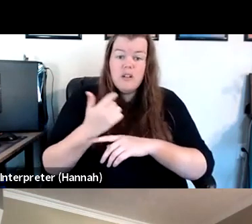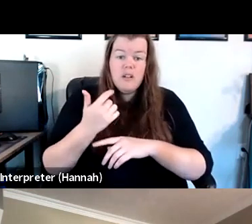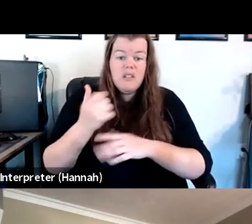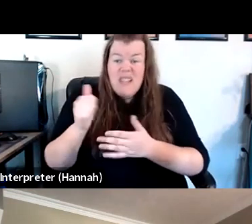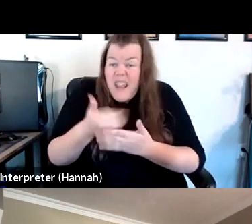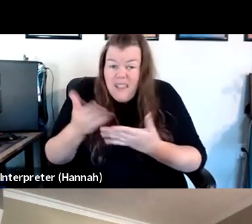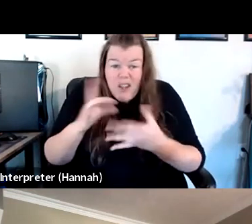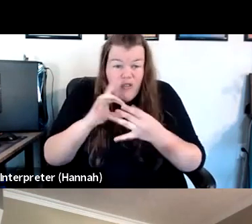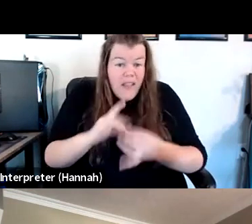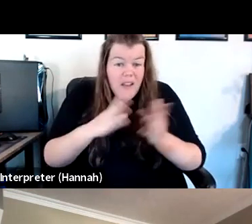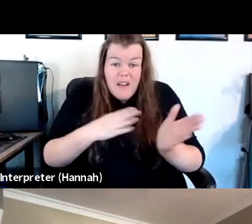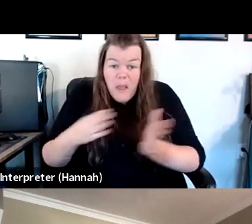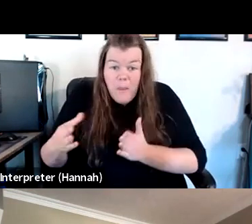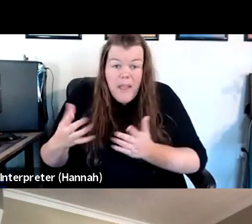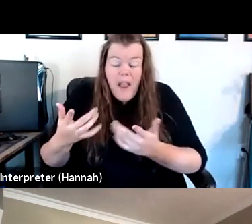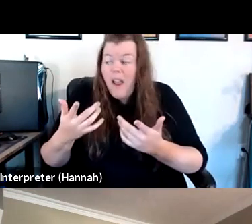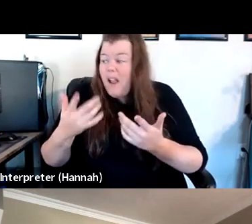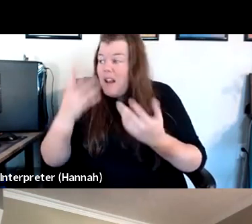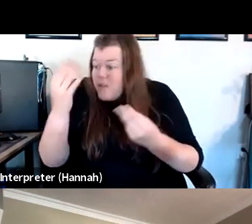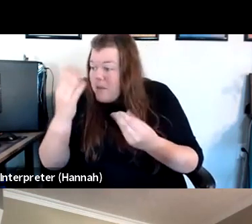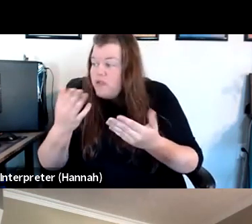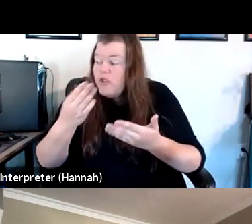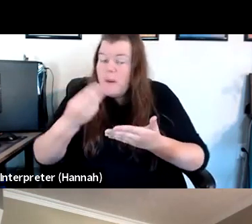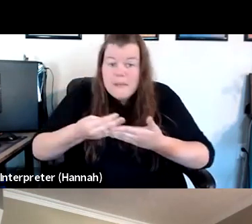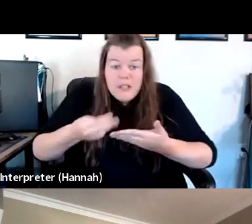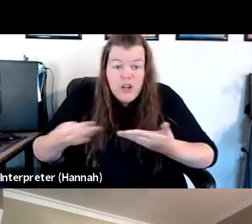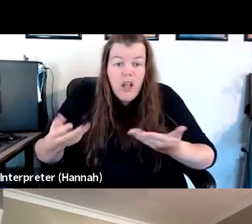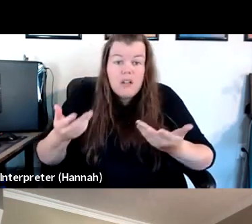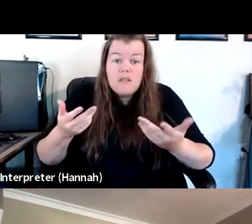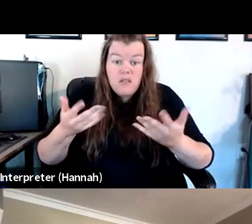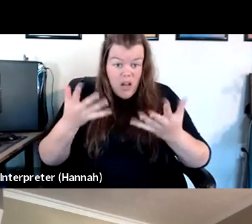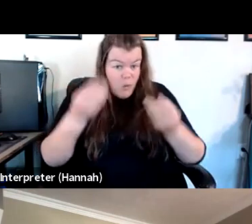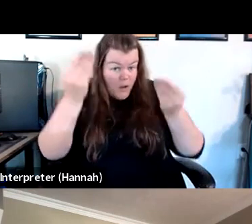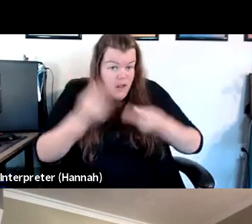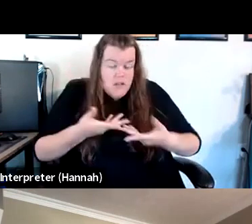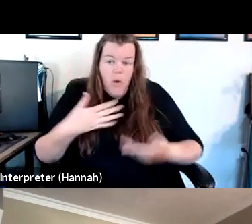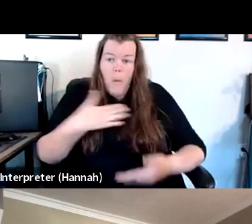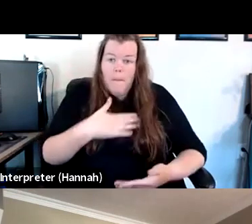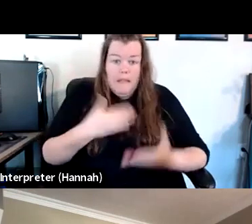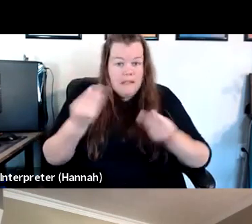information and you want to share with us, we'd love to hear from you anytime. Um in